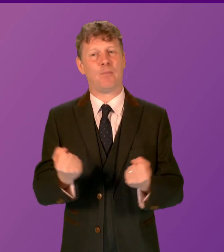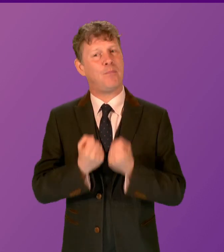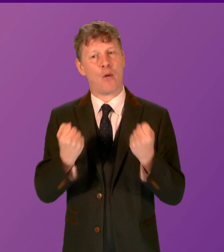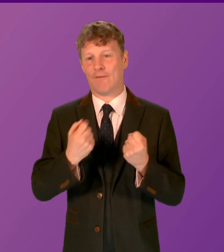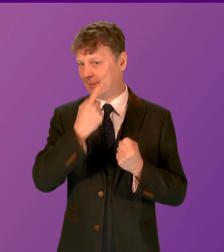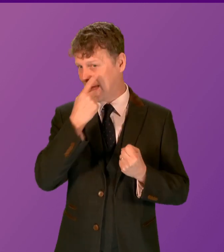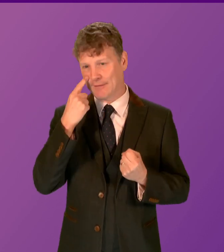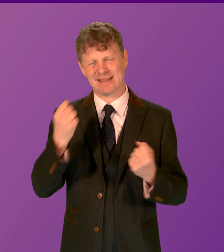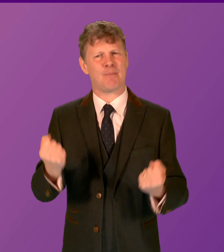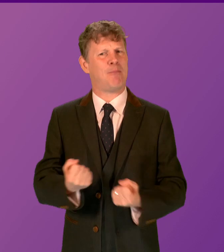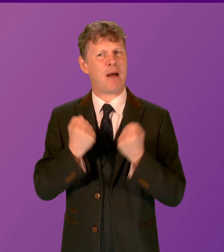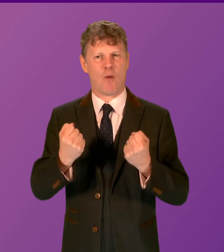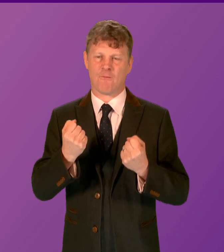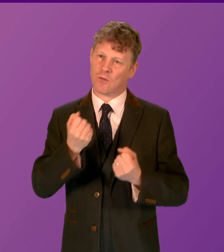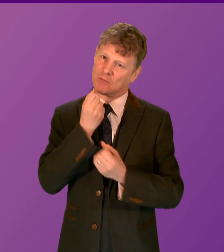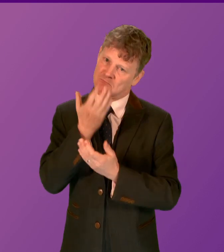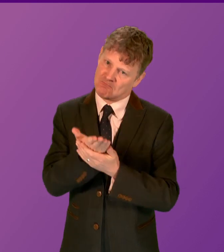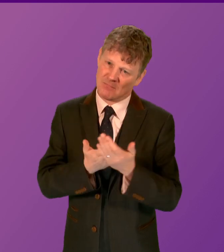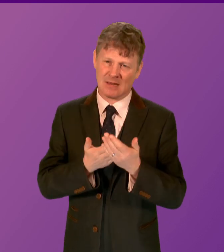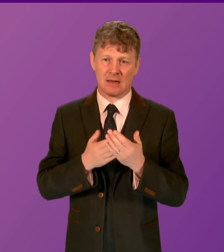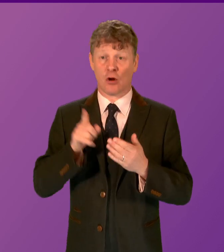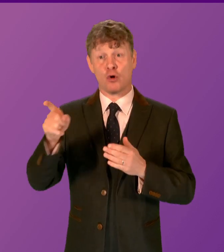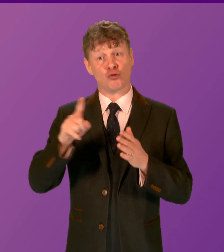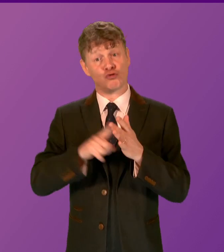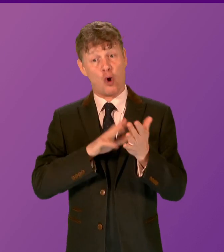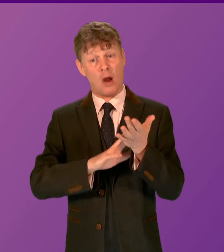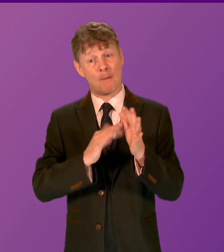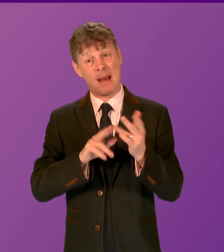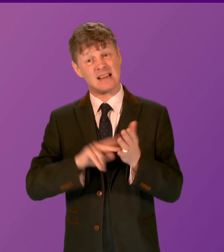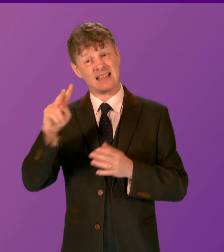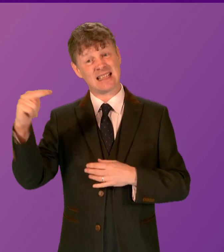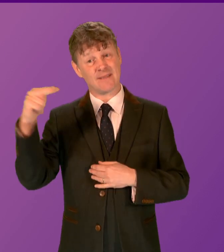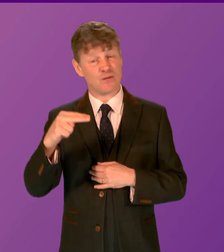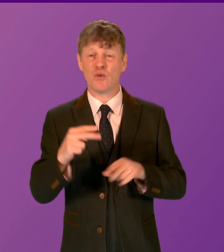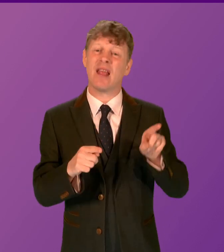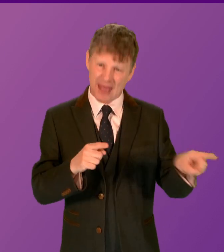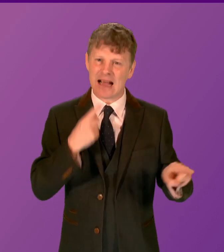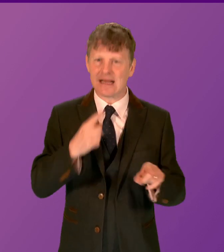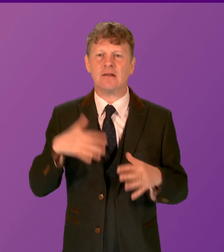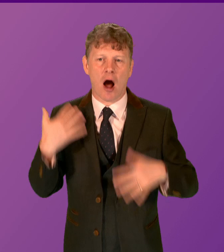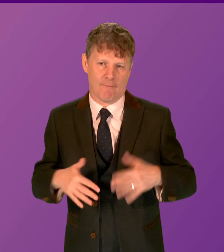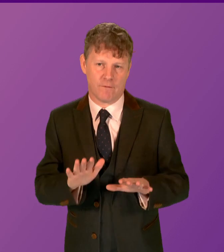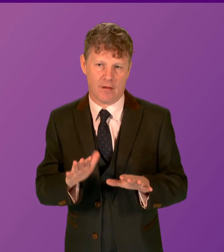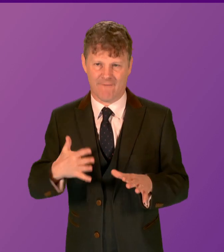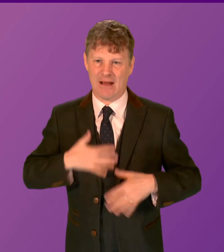that they feel that harm is being done: they do feel harassed and intimidated.